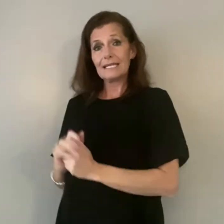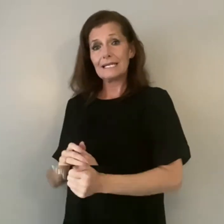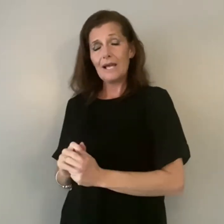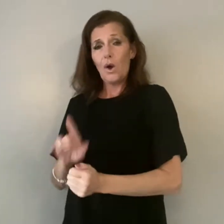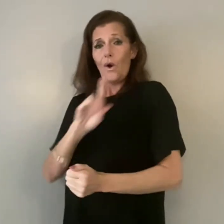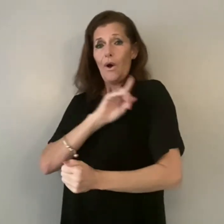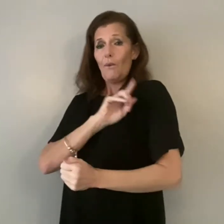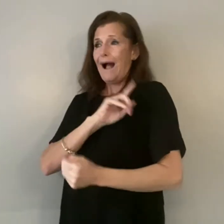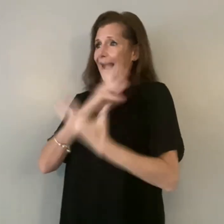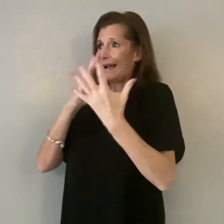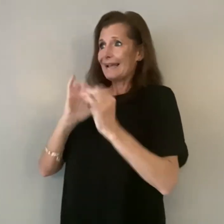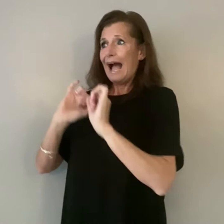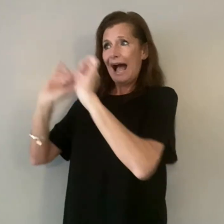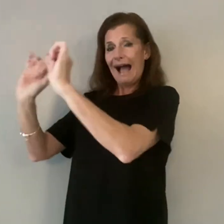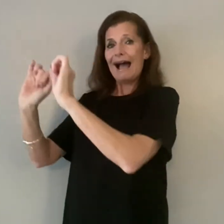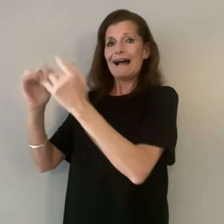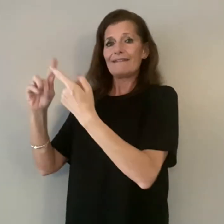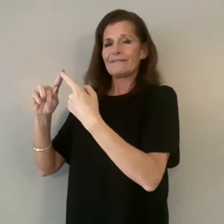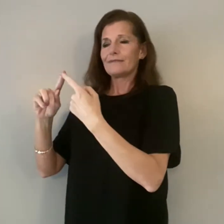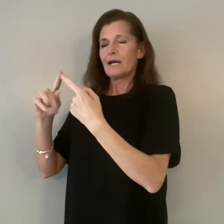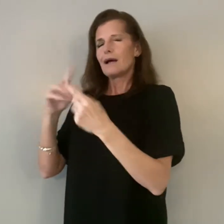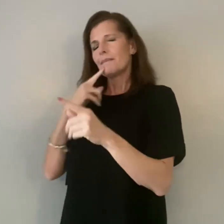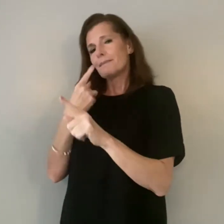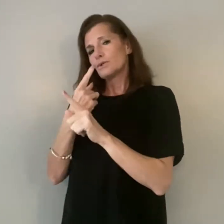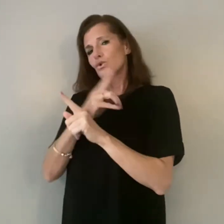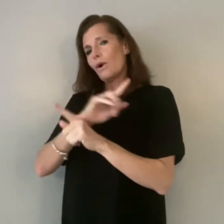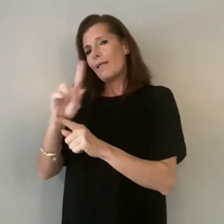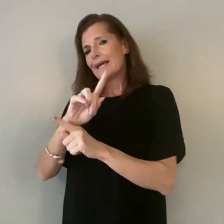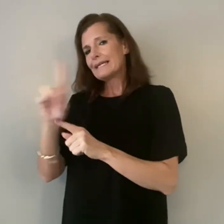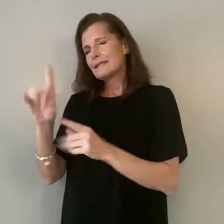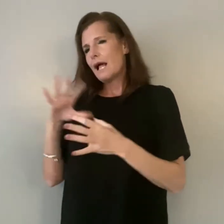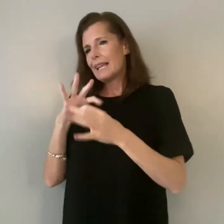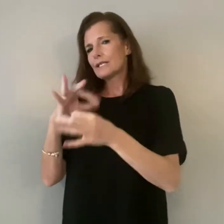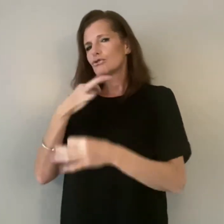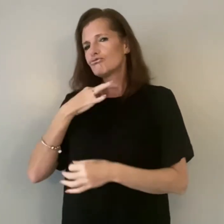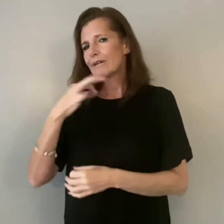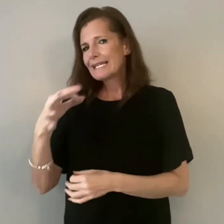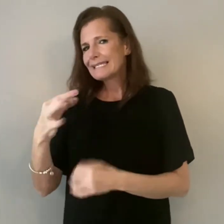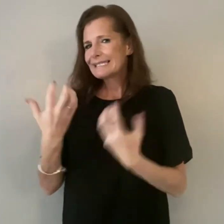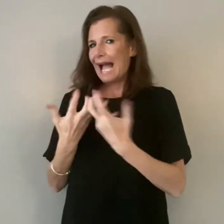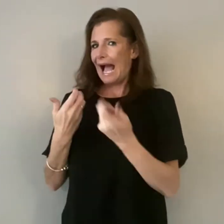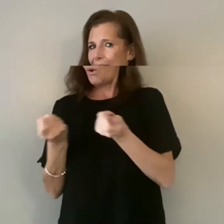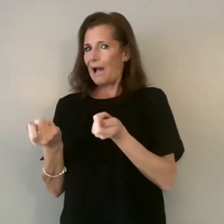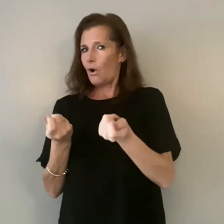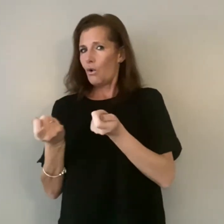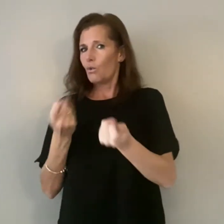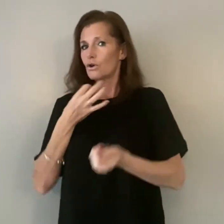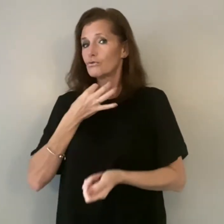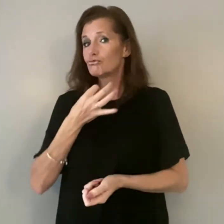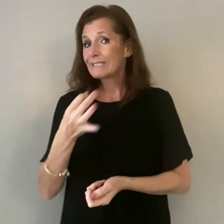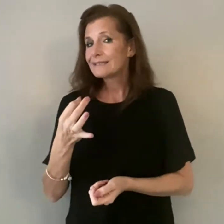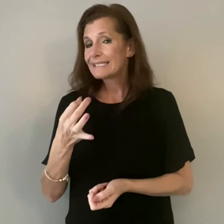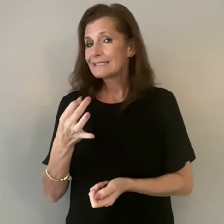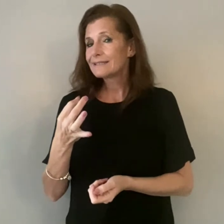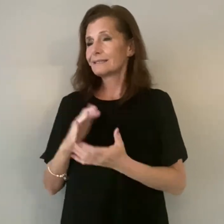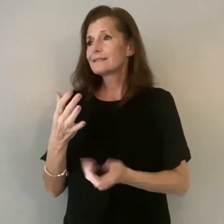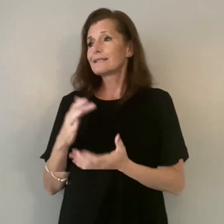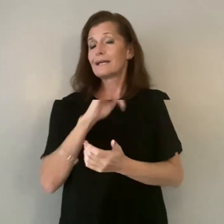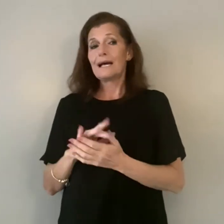because they have that it has its own implications. That i might talk a bit more later I think about risk and how I want approach this risk. But typically in that sort of area being trained.